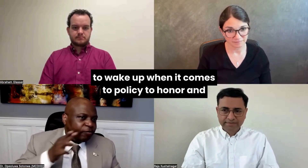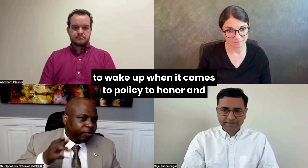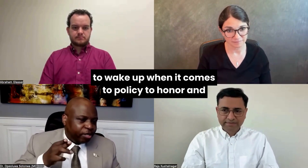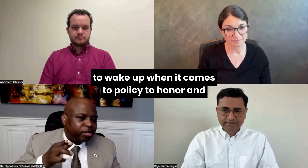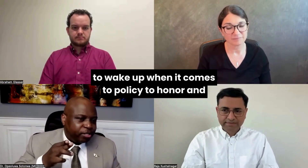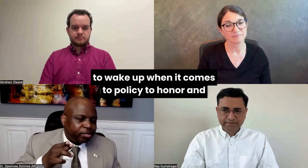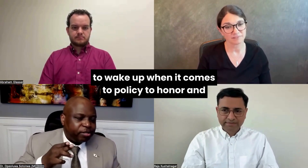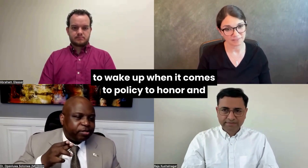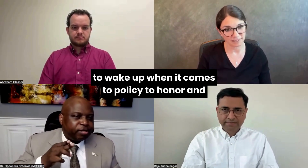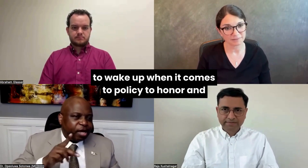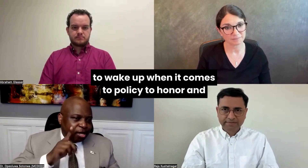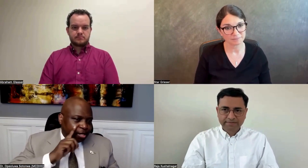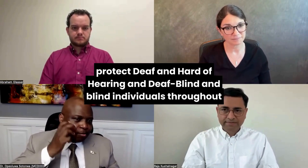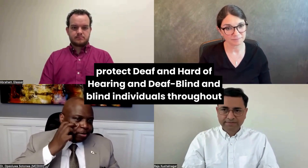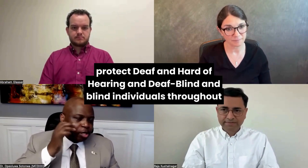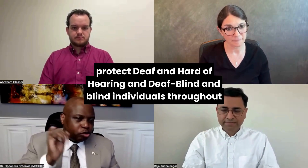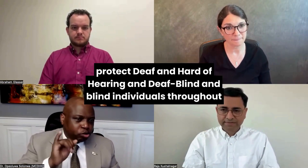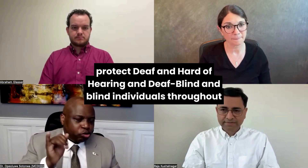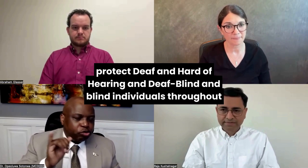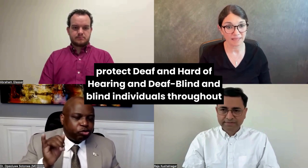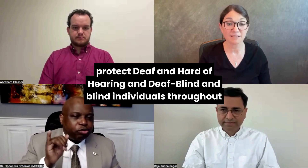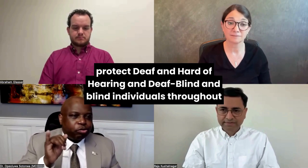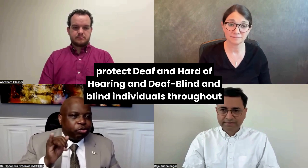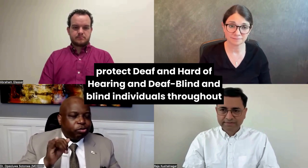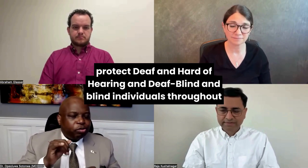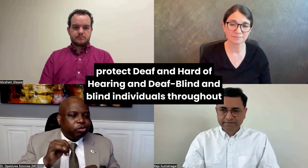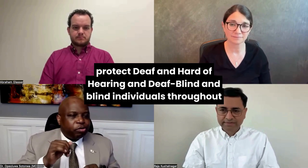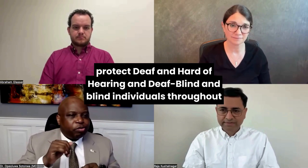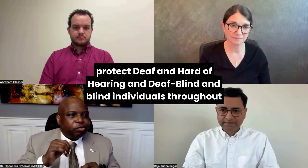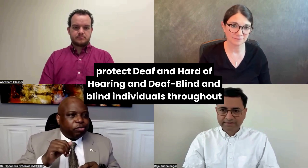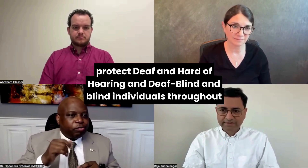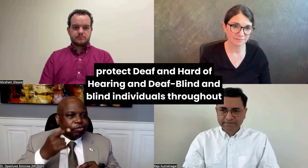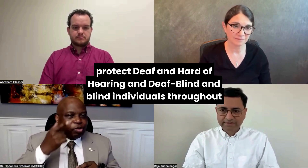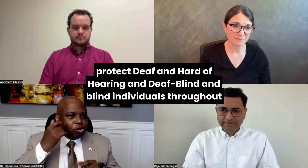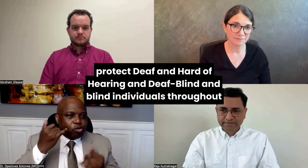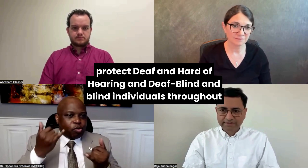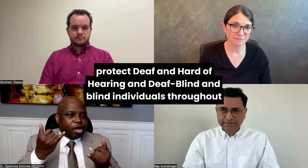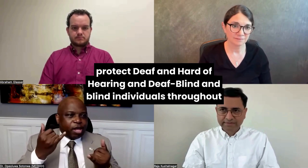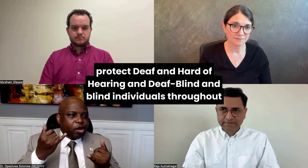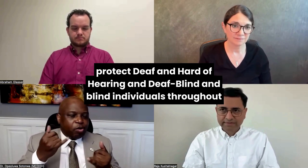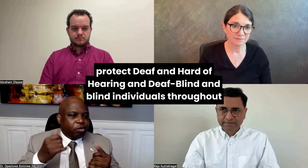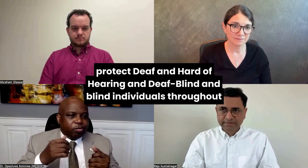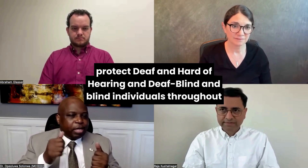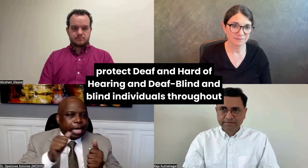protect Deaf and Hard of Hearing and Deaf-Blind and blind individuals throughout the shift.